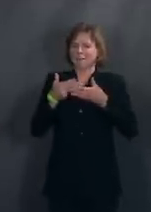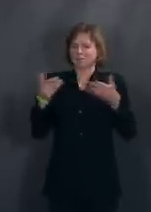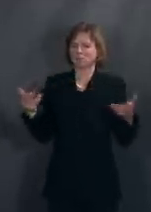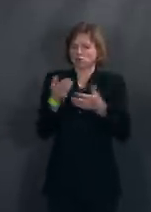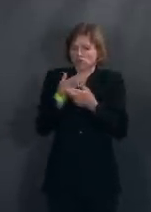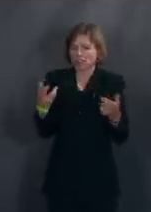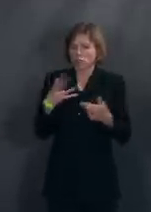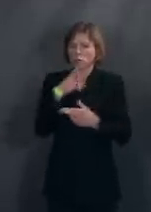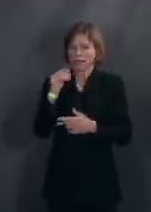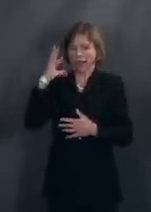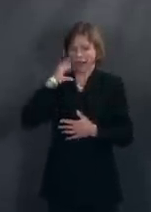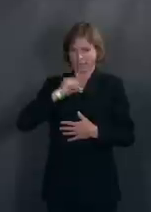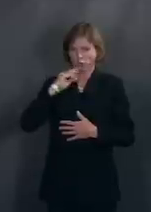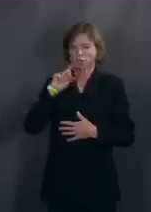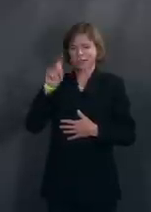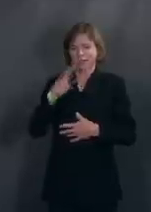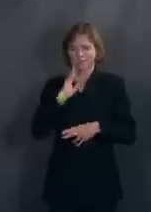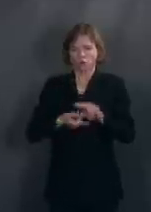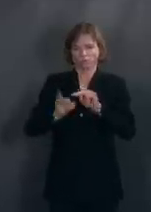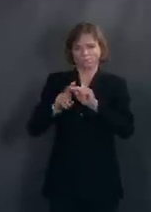when vaccine supply increases in the months ahead.